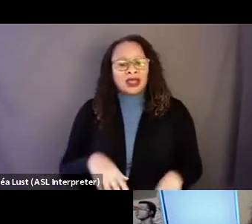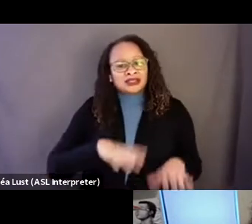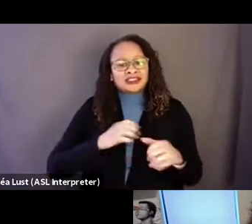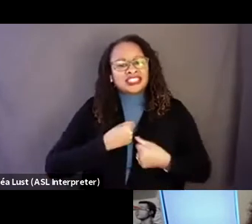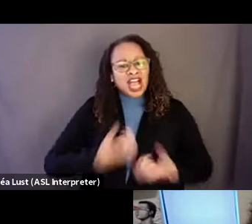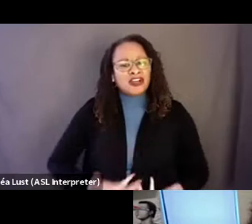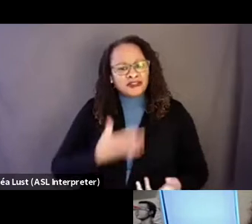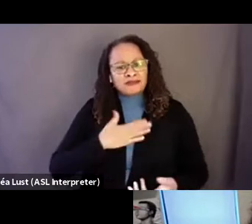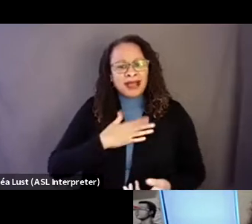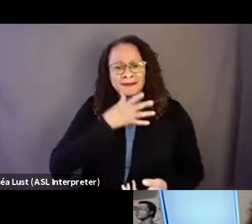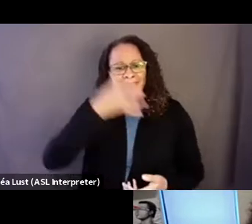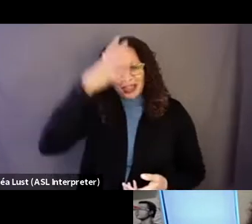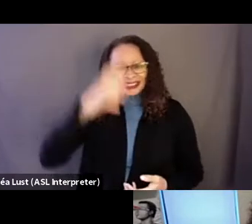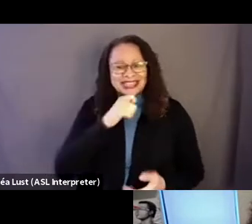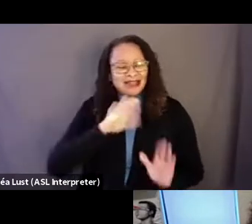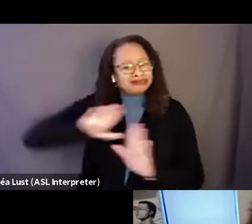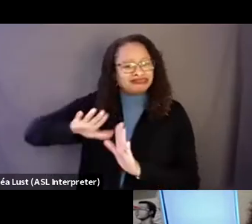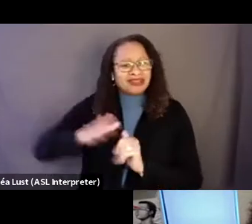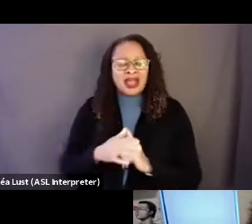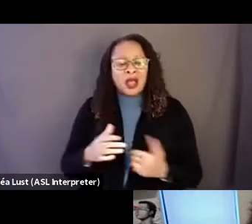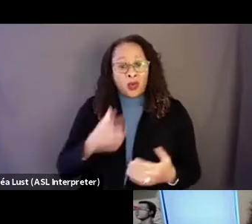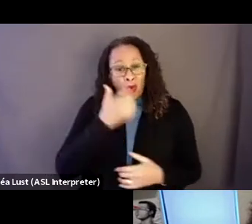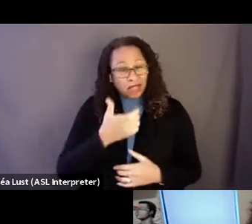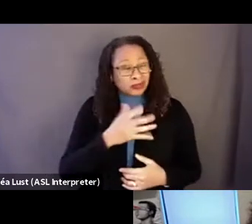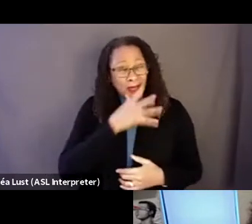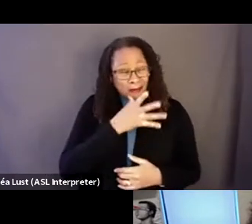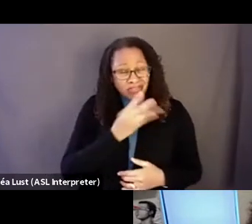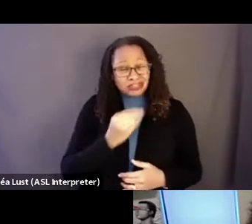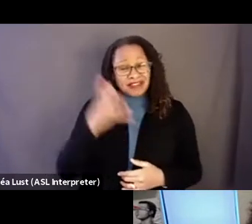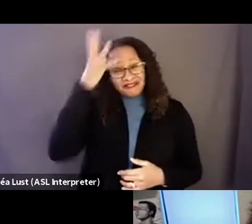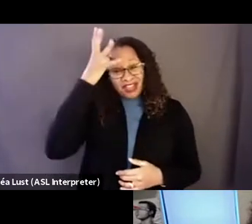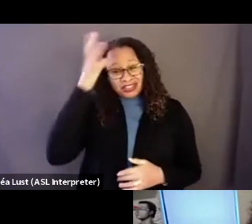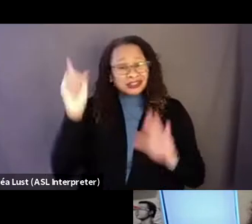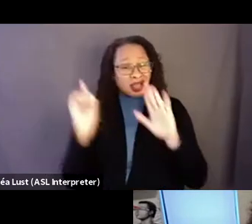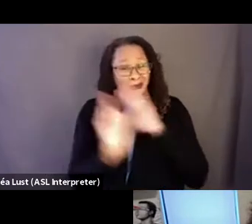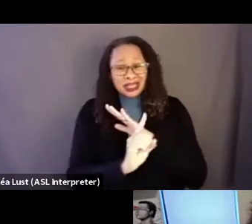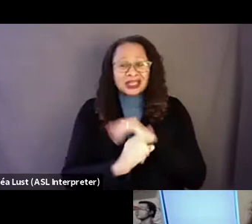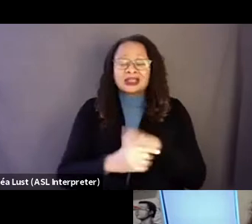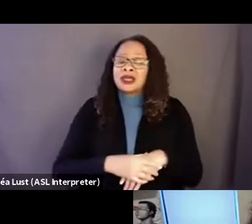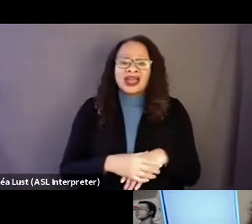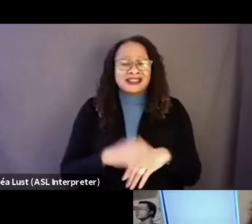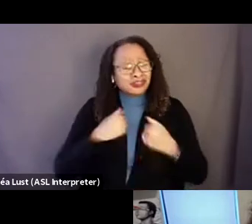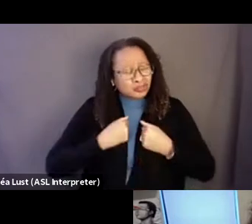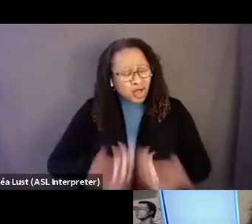Watching them come in, dragging their bodies. And mothers and things come and going to home